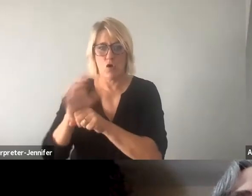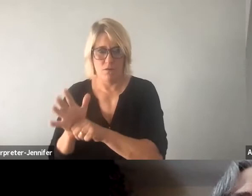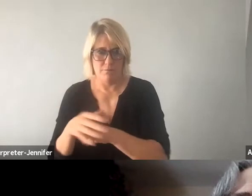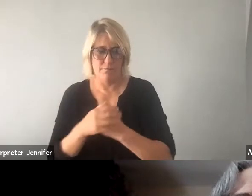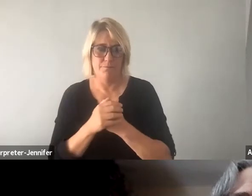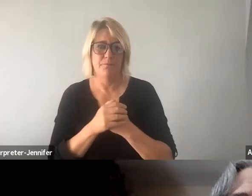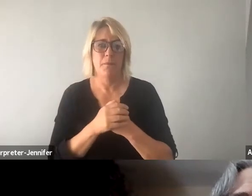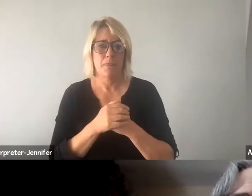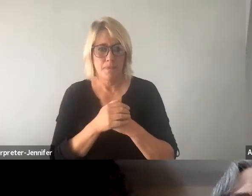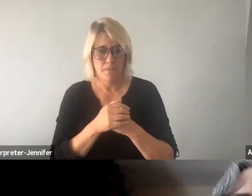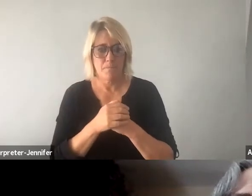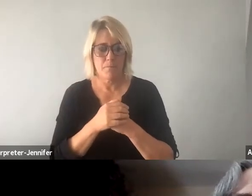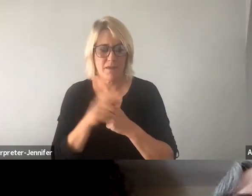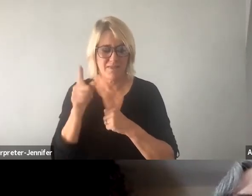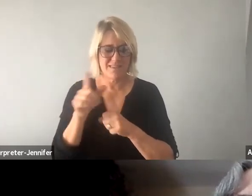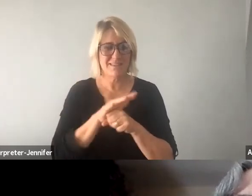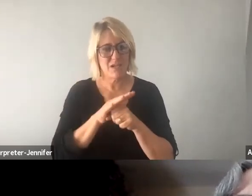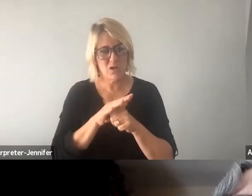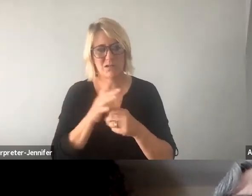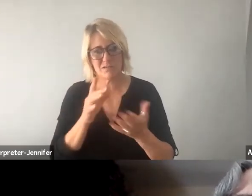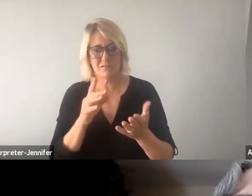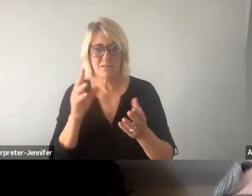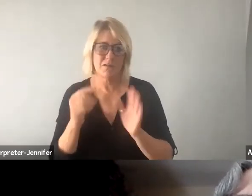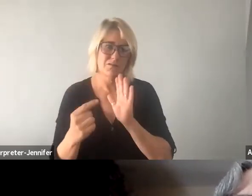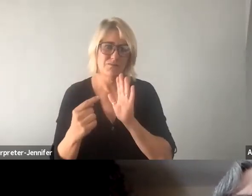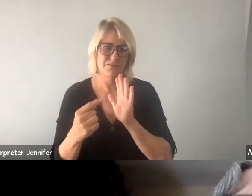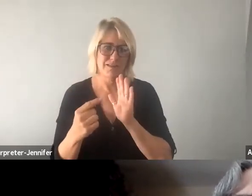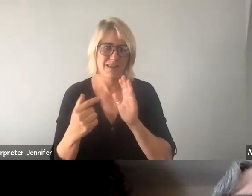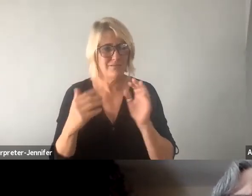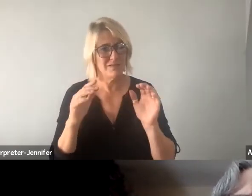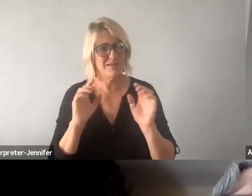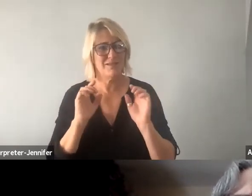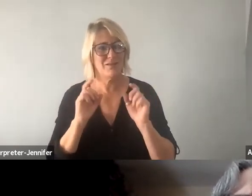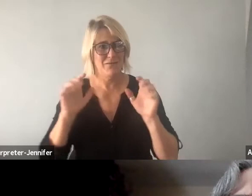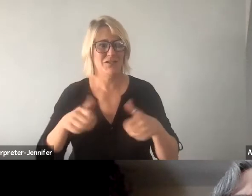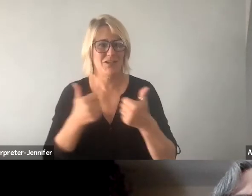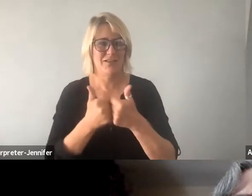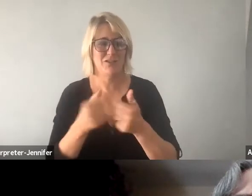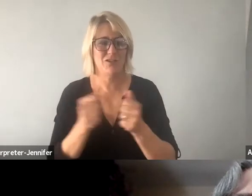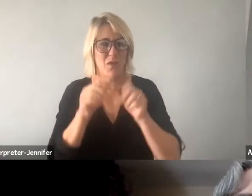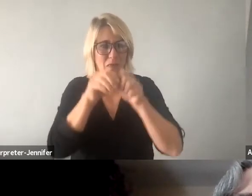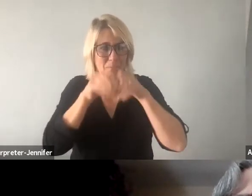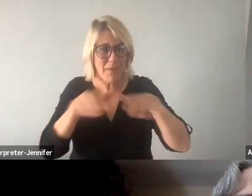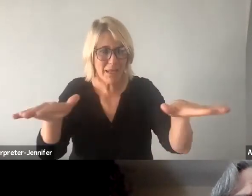bit about how direct threat plays into COVID and COVID-19 and Long COVID » Nancy: Well, this is an area